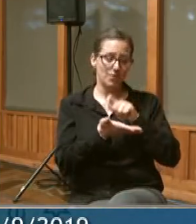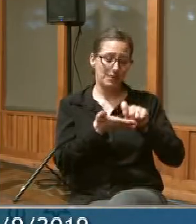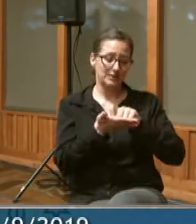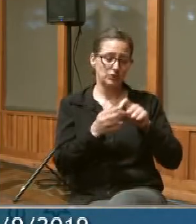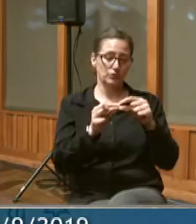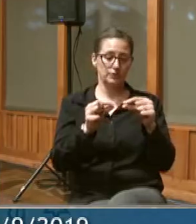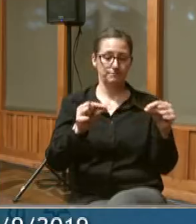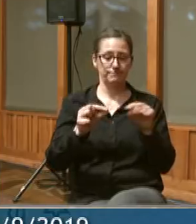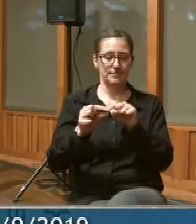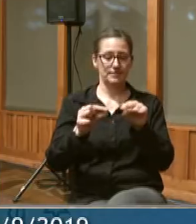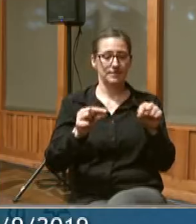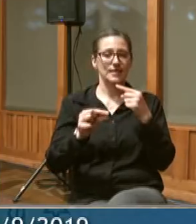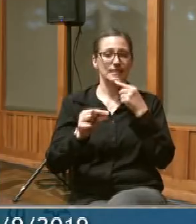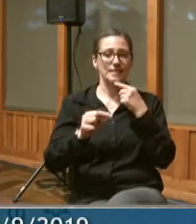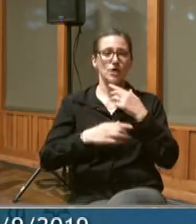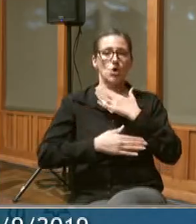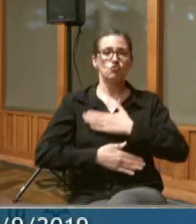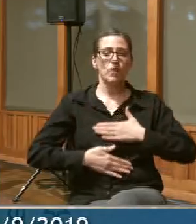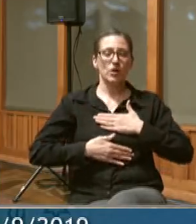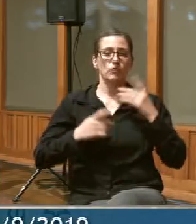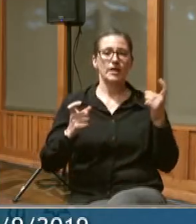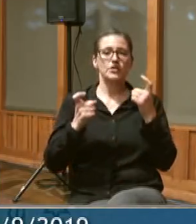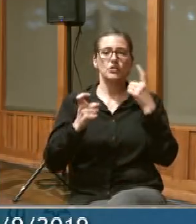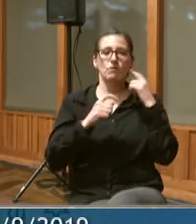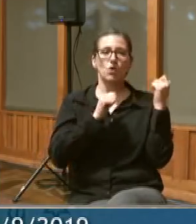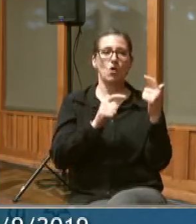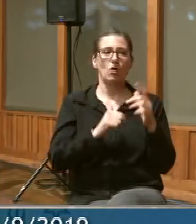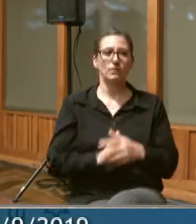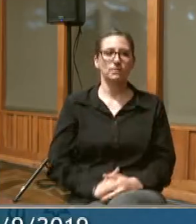IN 1973, AND THAT'S ON ALL OF